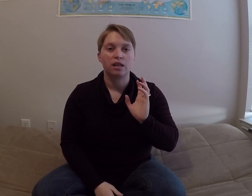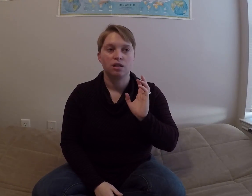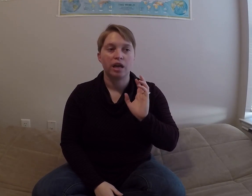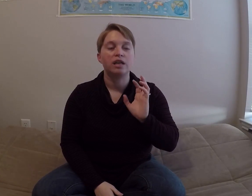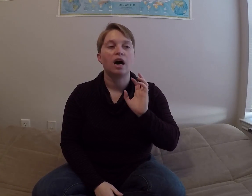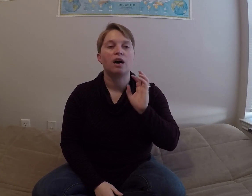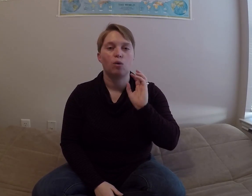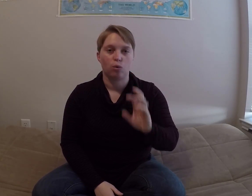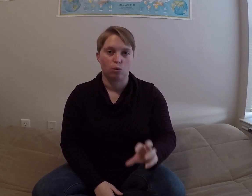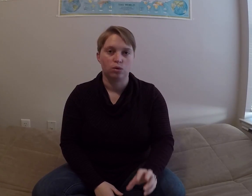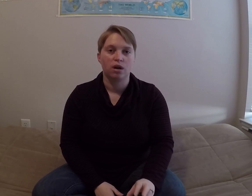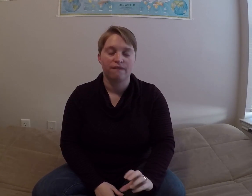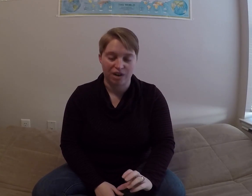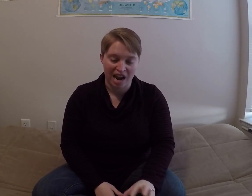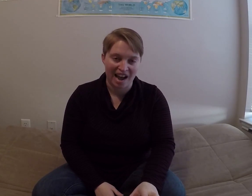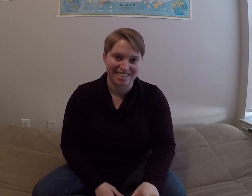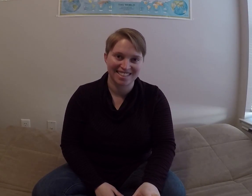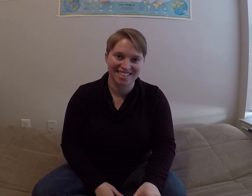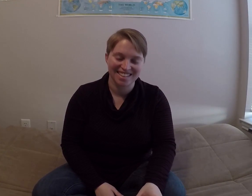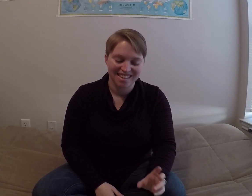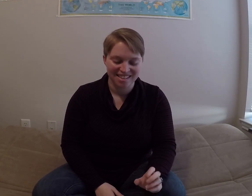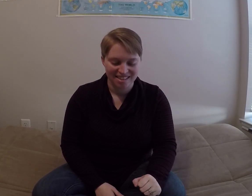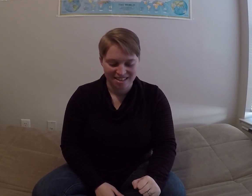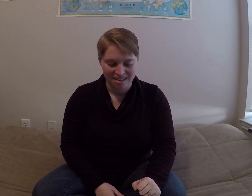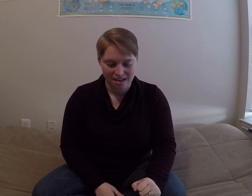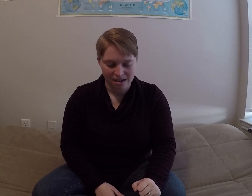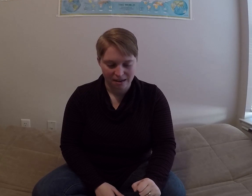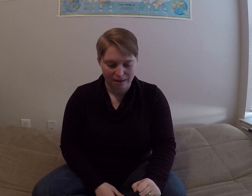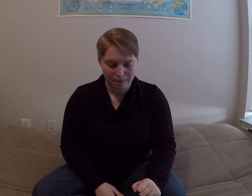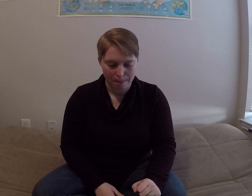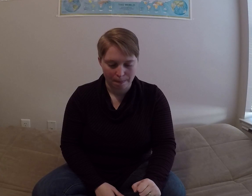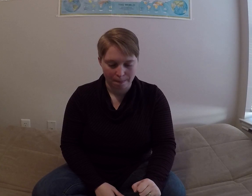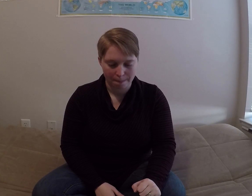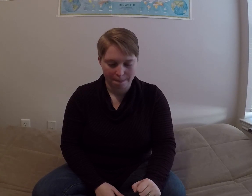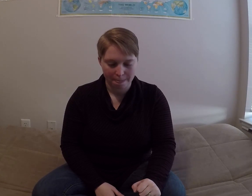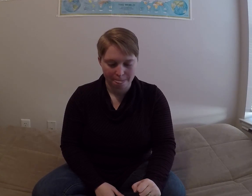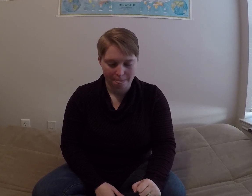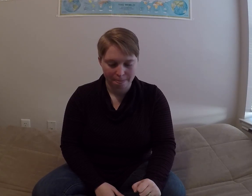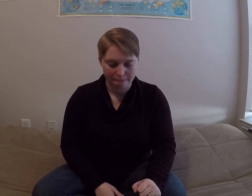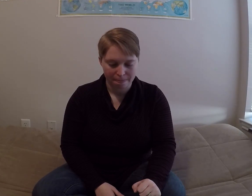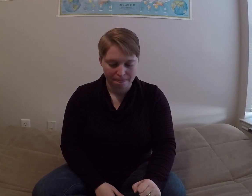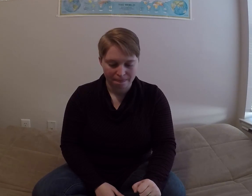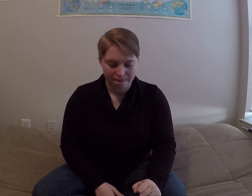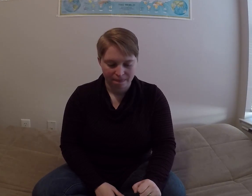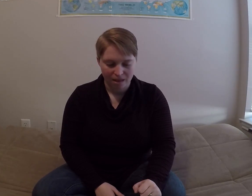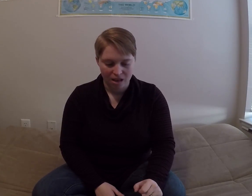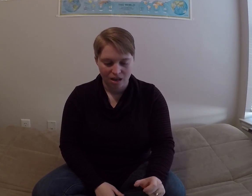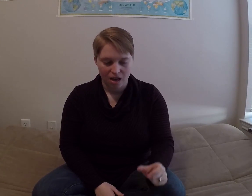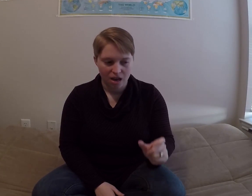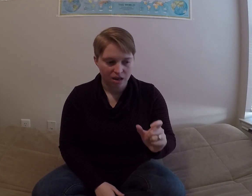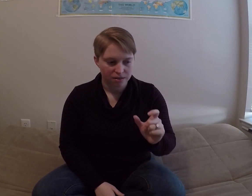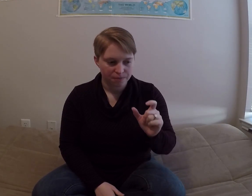It got old fast.